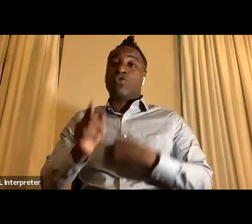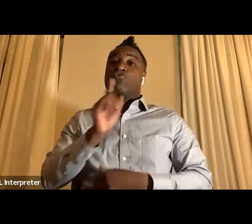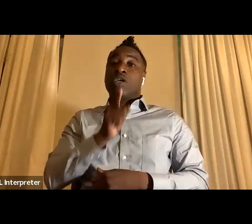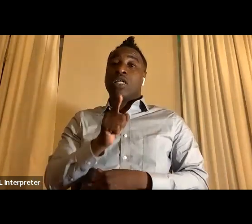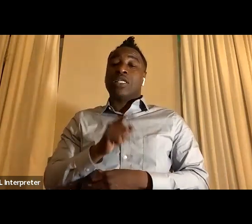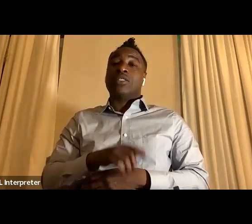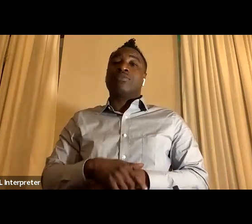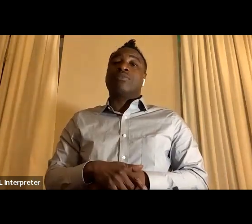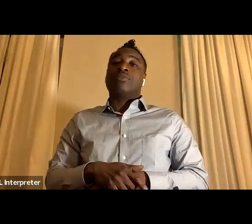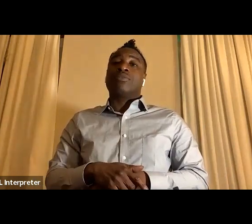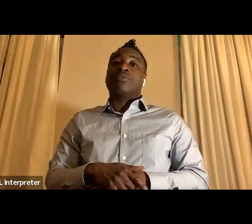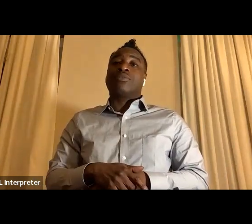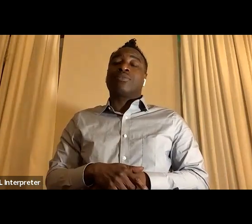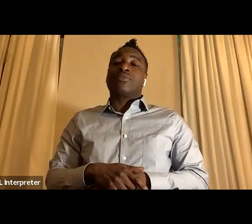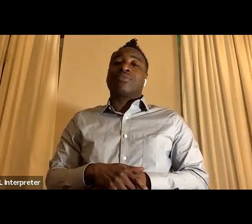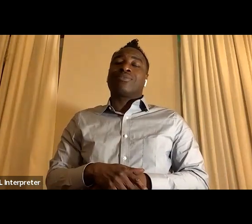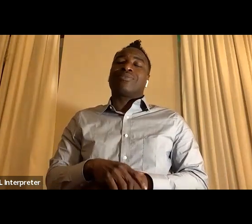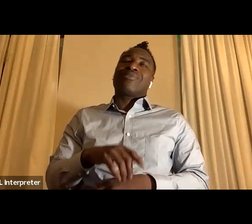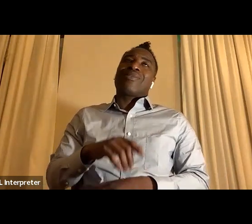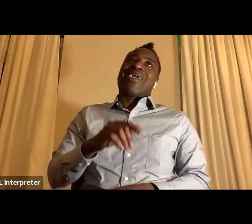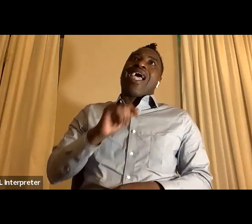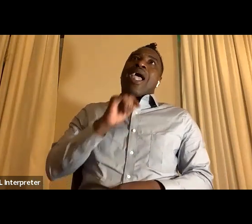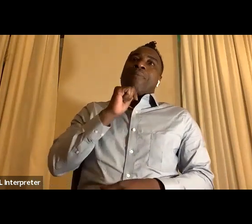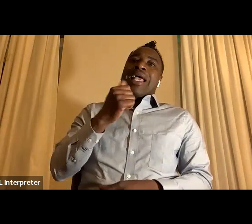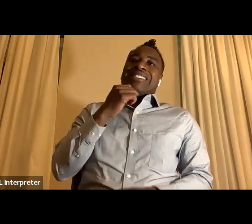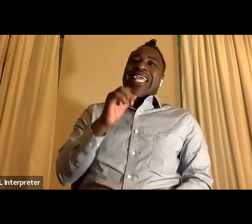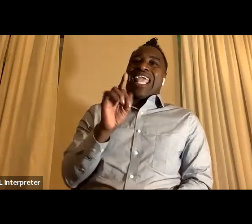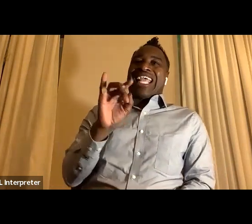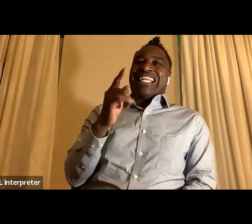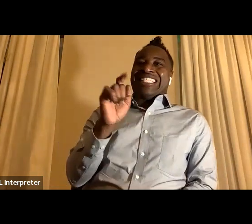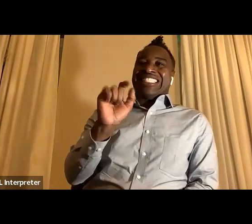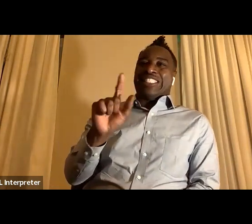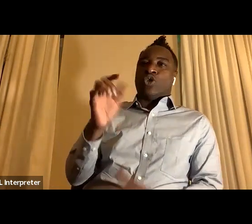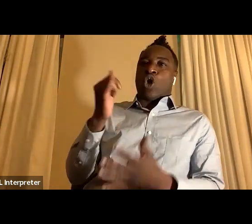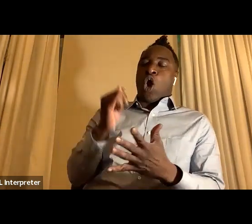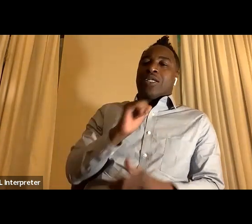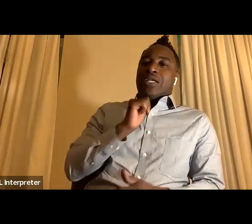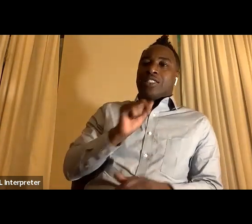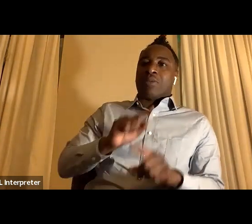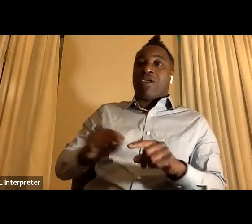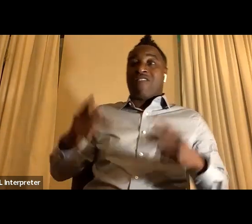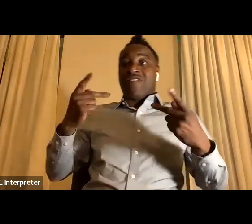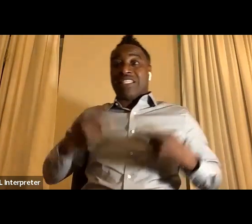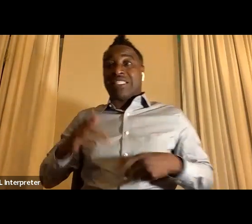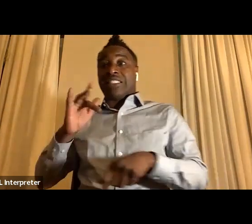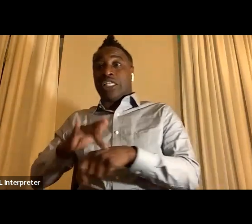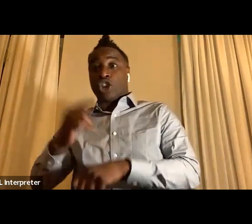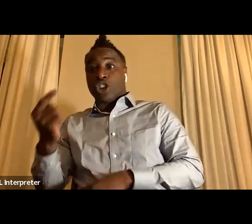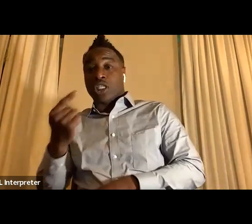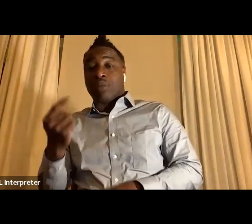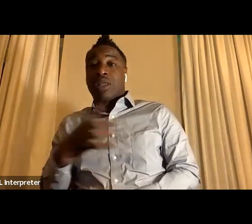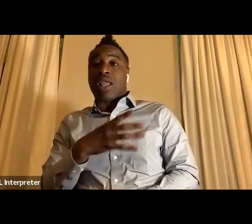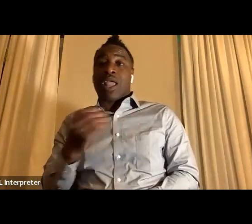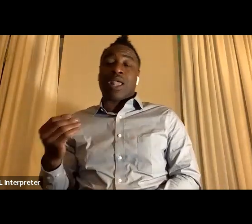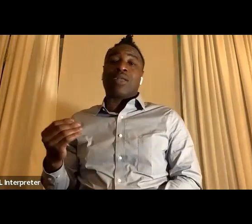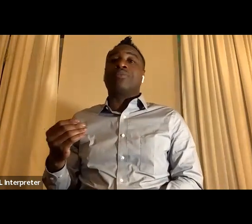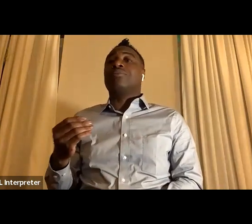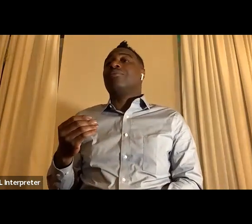that digital art doesn't necessarily, but I don't know when you're like physically touching something and like putting it to another object,